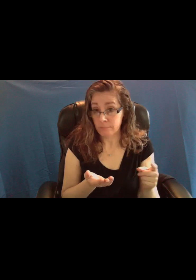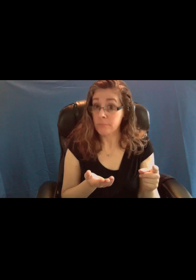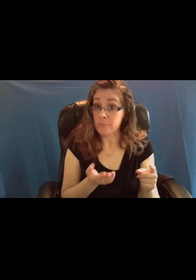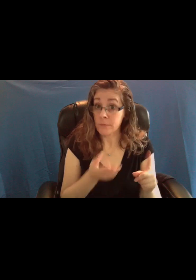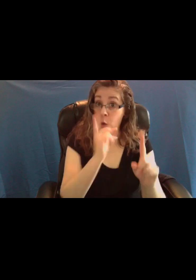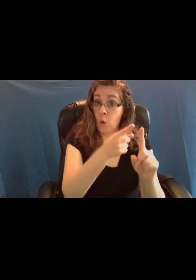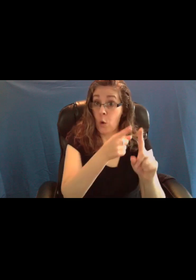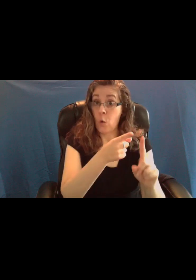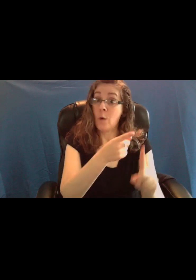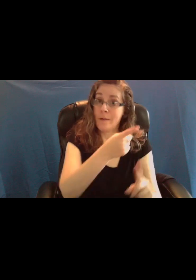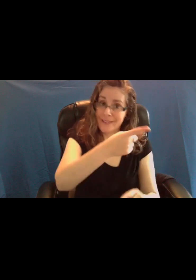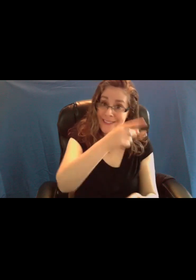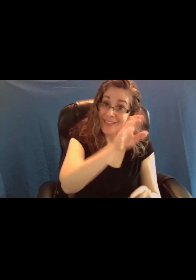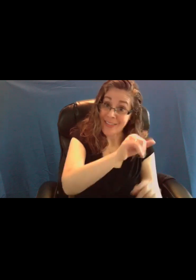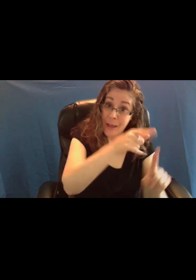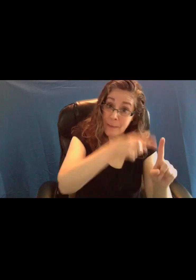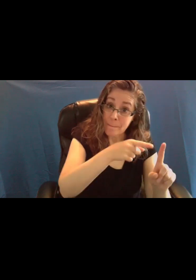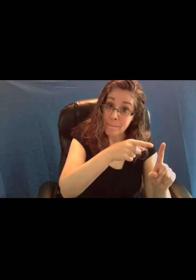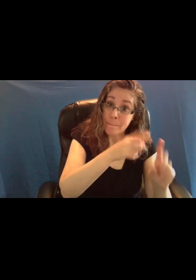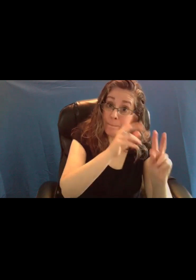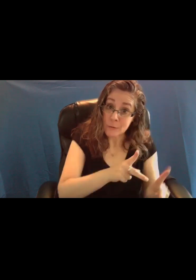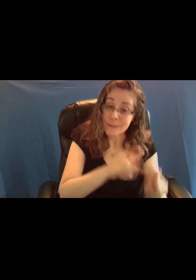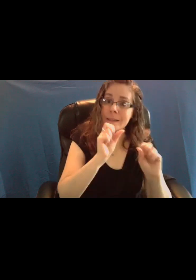the information in a way that is understandable, and that they can